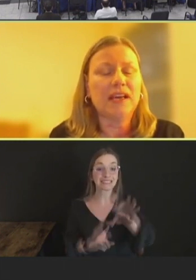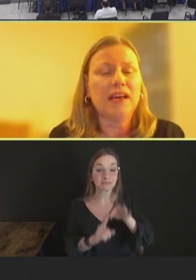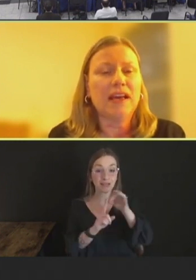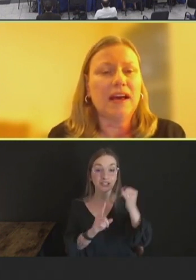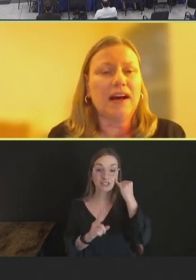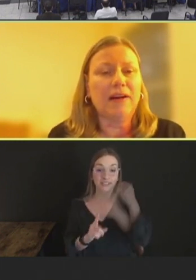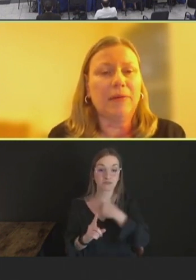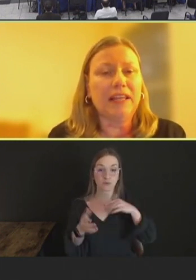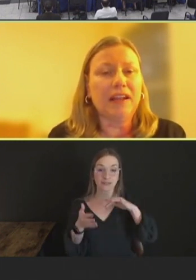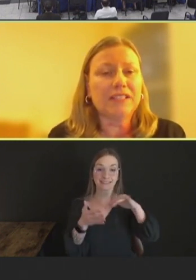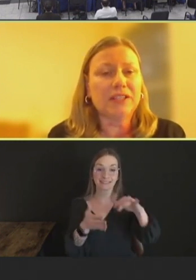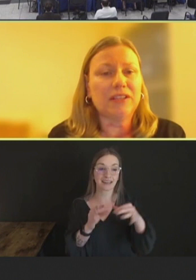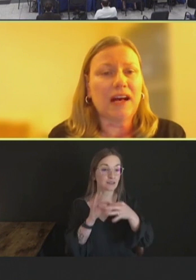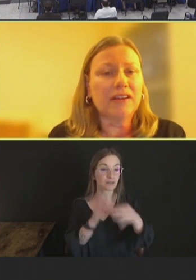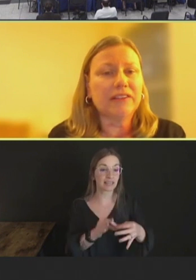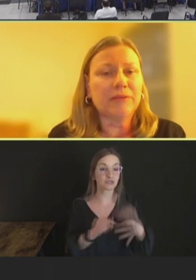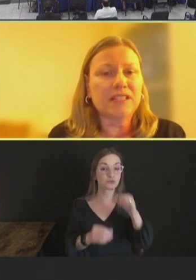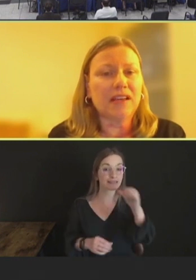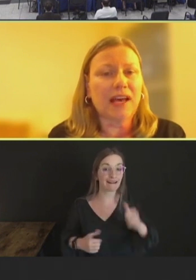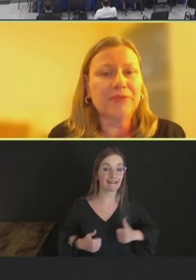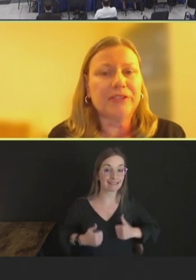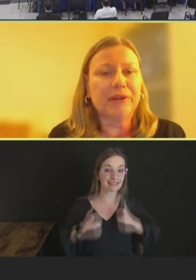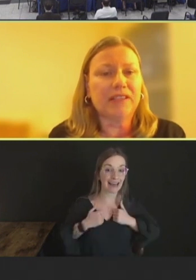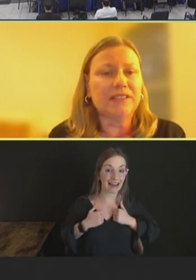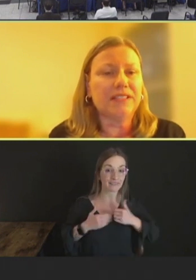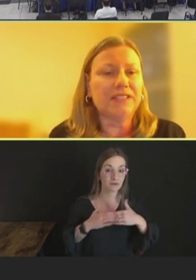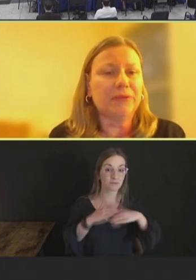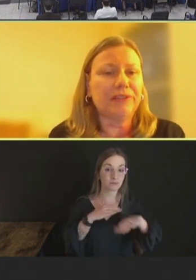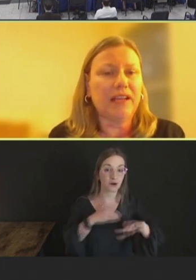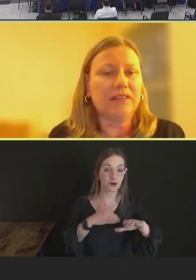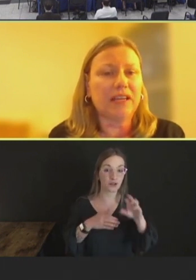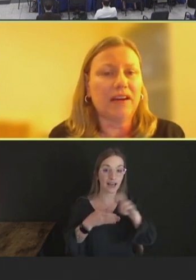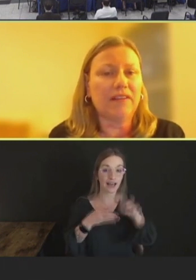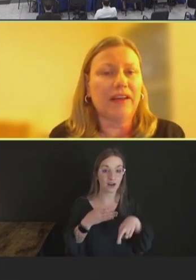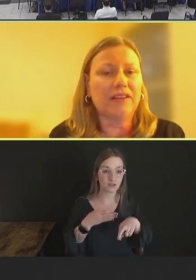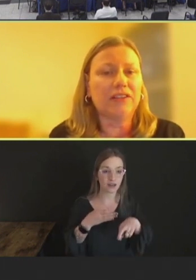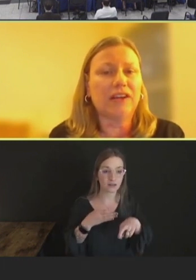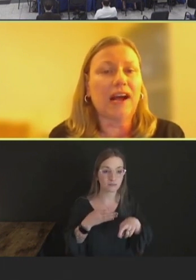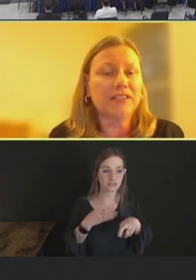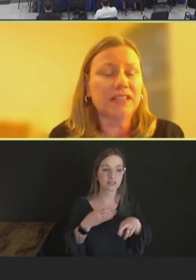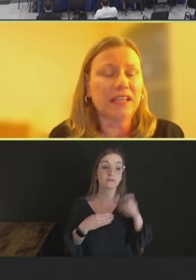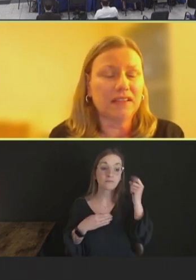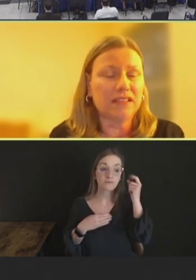And also, the algorithm does not capture pregnancies or prenatal care that occur outside of the